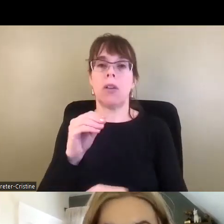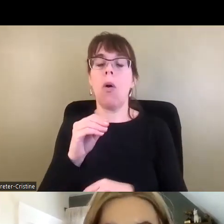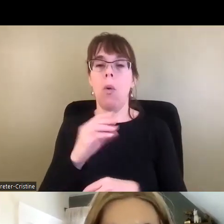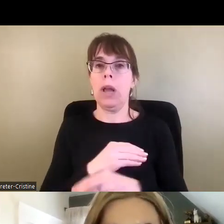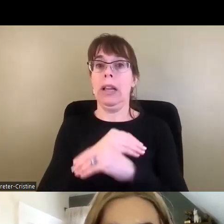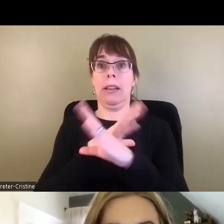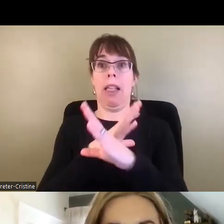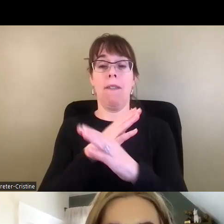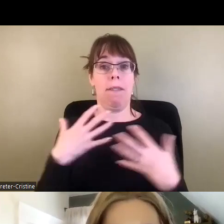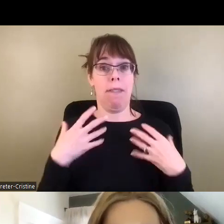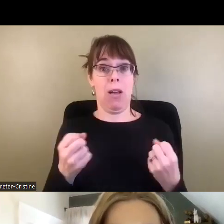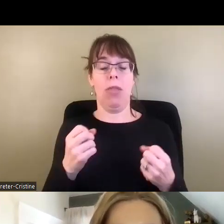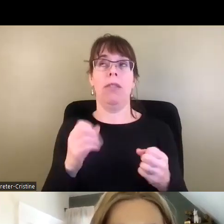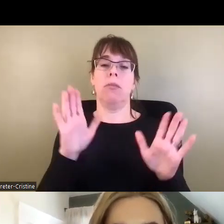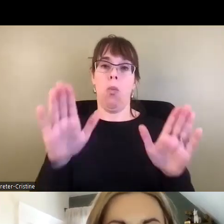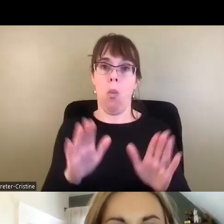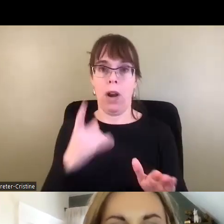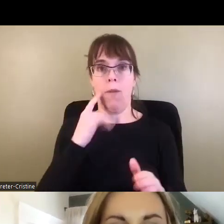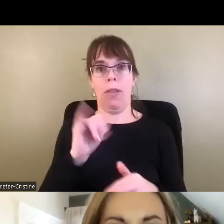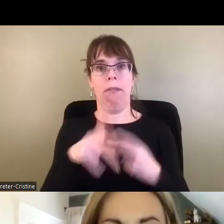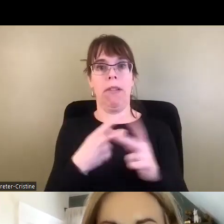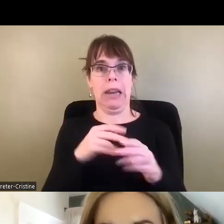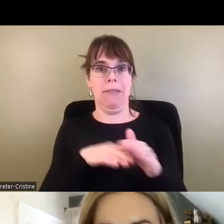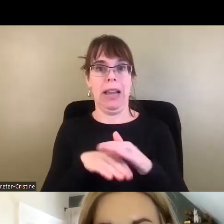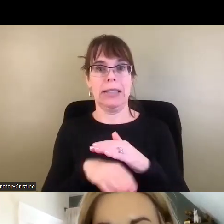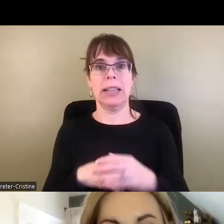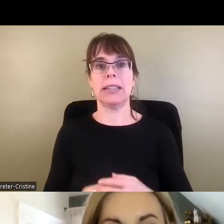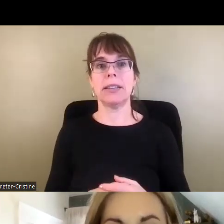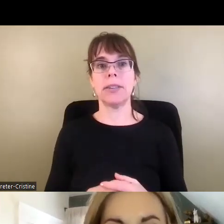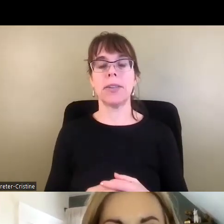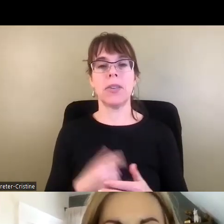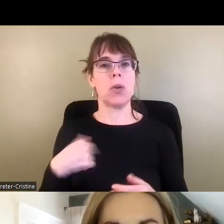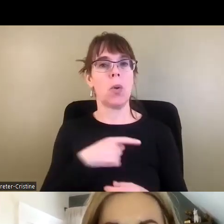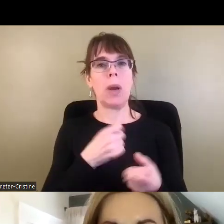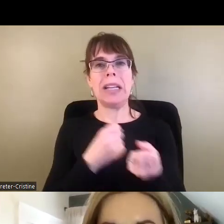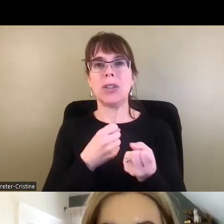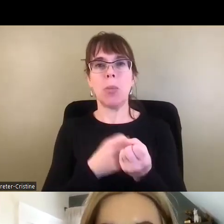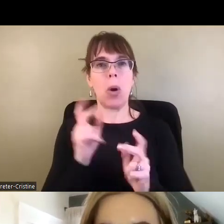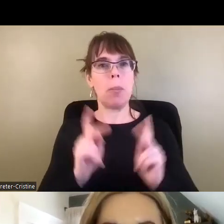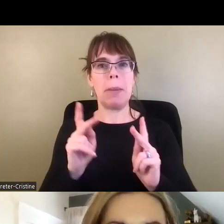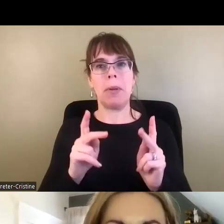fantastic for that type of access. We support folks at any gestation